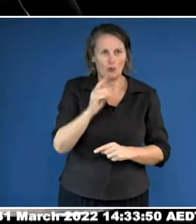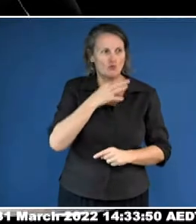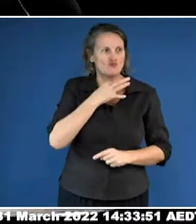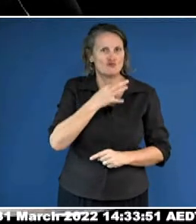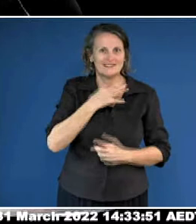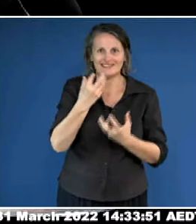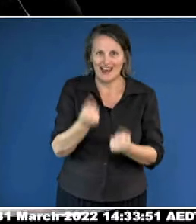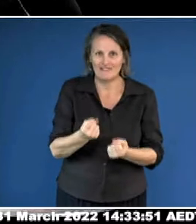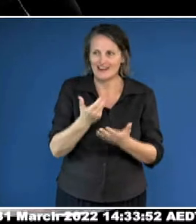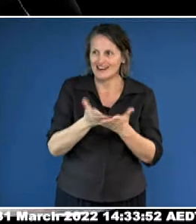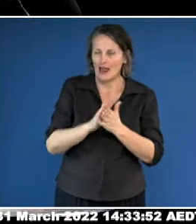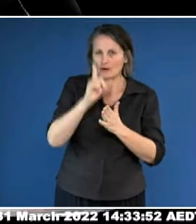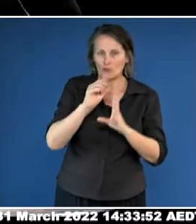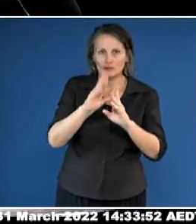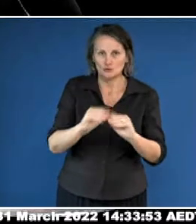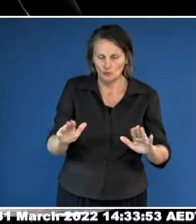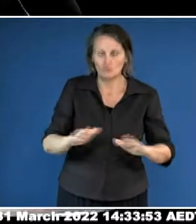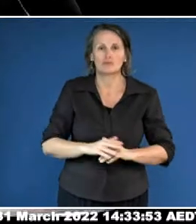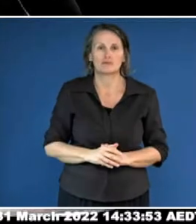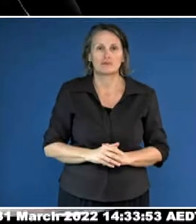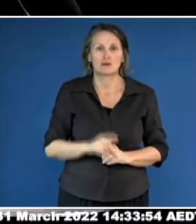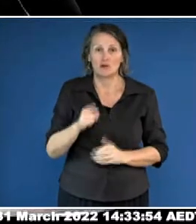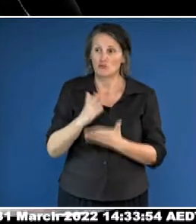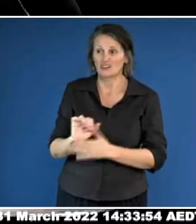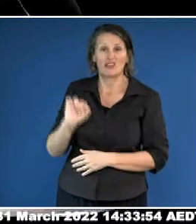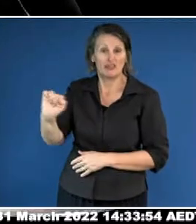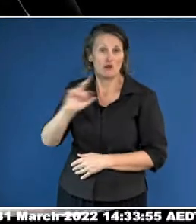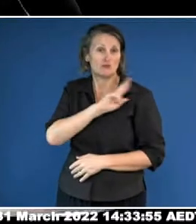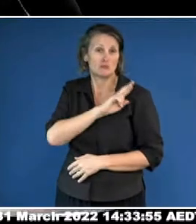However, this doesn't lessen the abuser's responsibility for their choices.